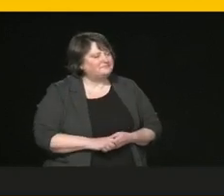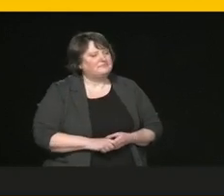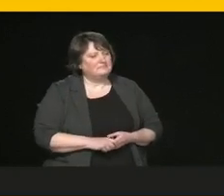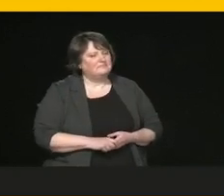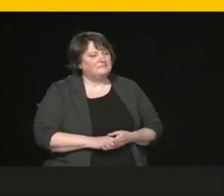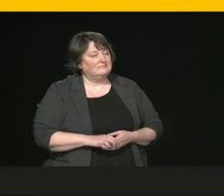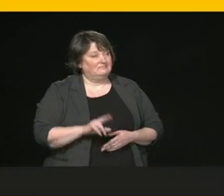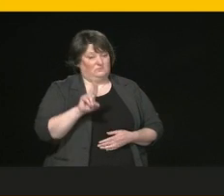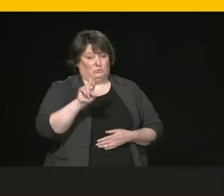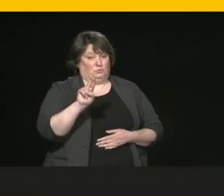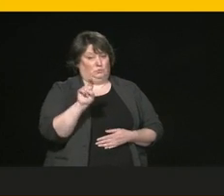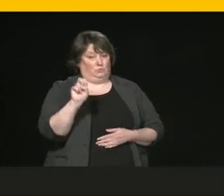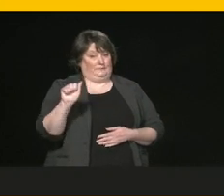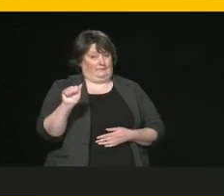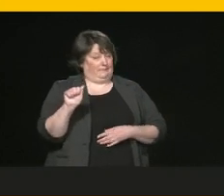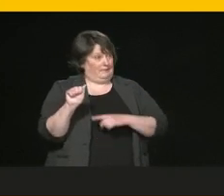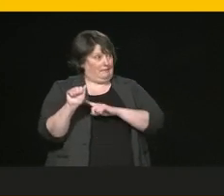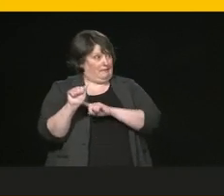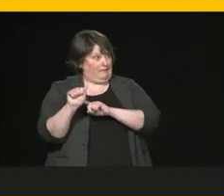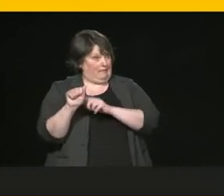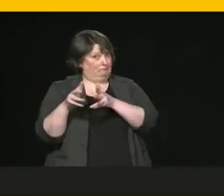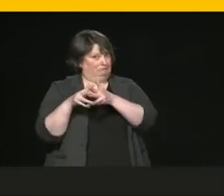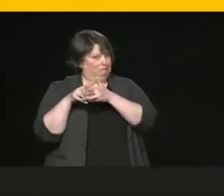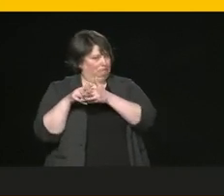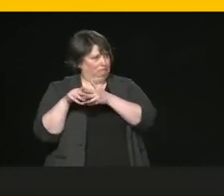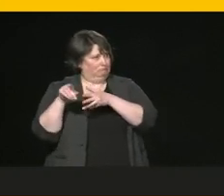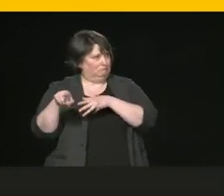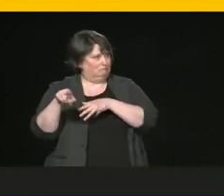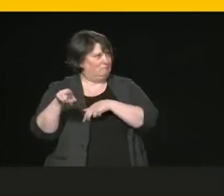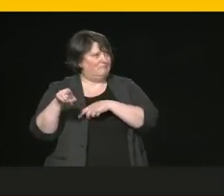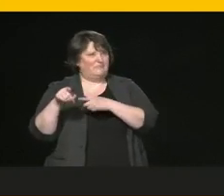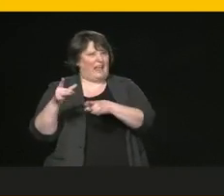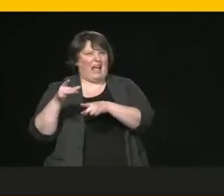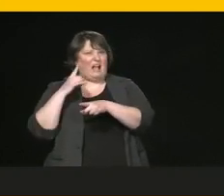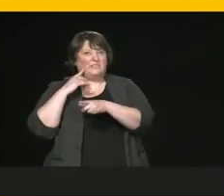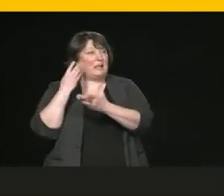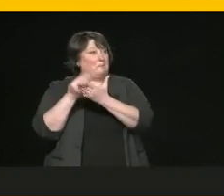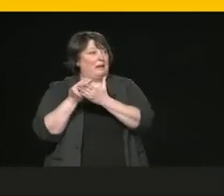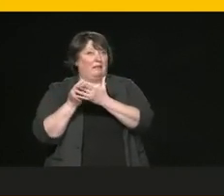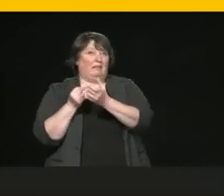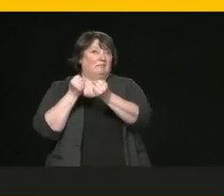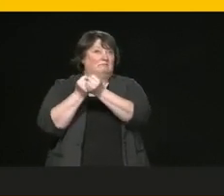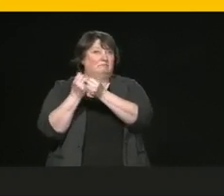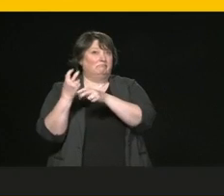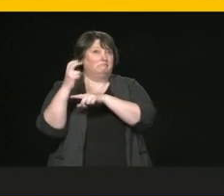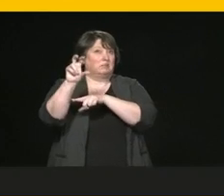I'D LIKE YOU TO COMMENT ON THE DECISION BY THE UNITED STATES